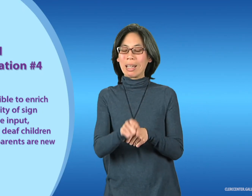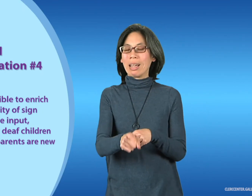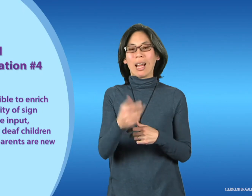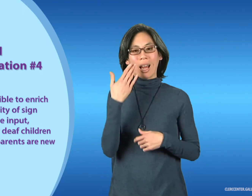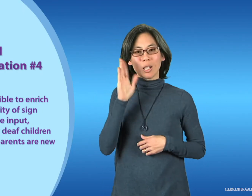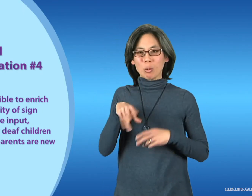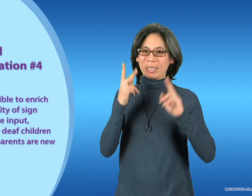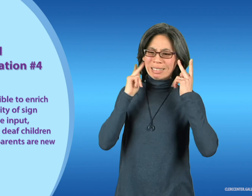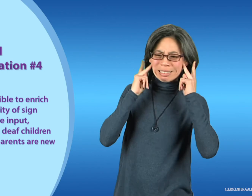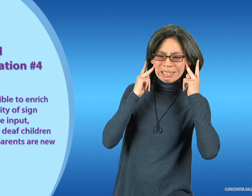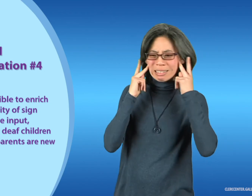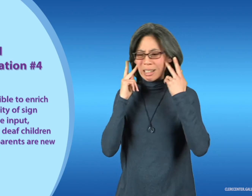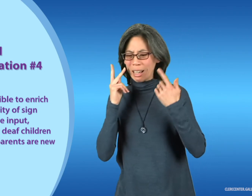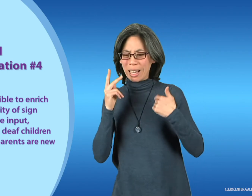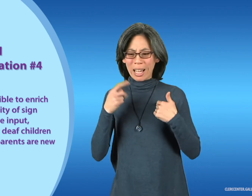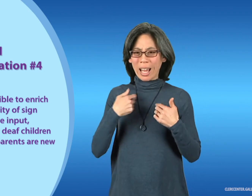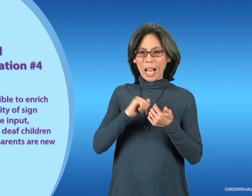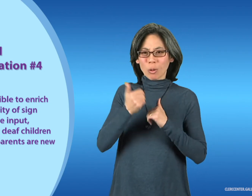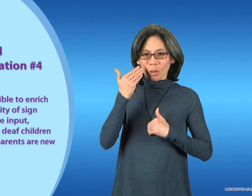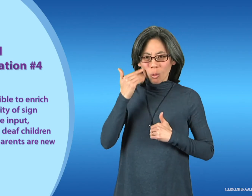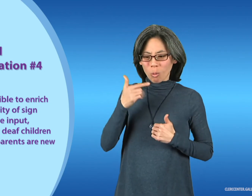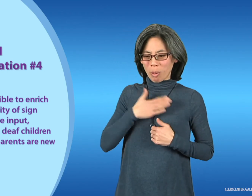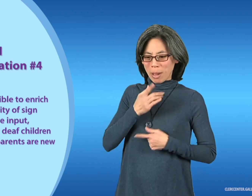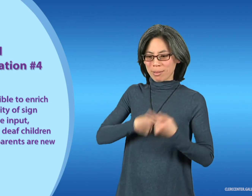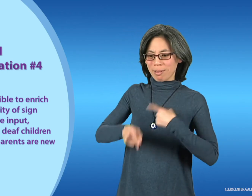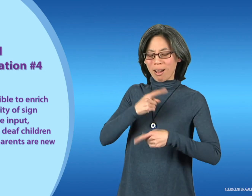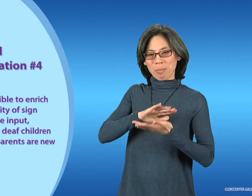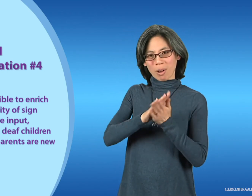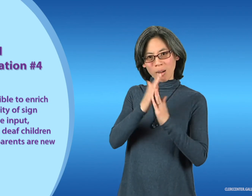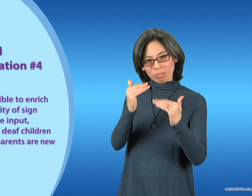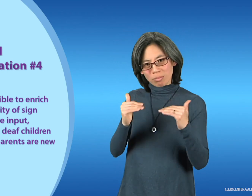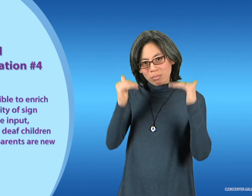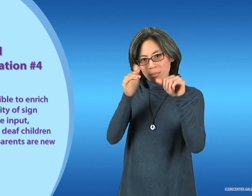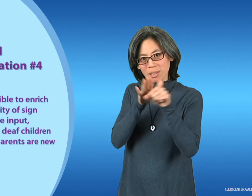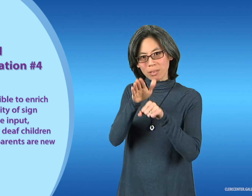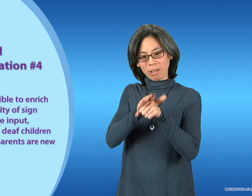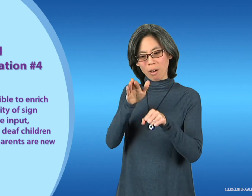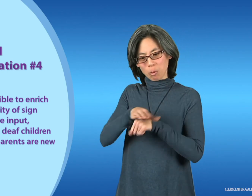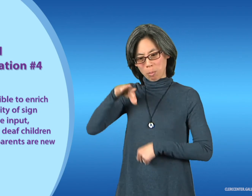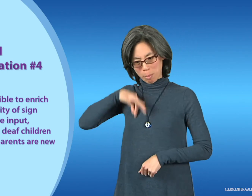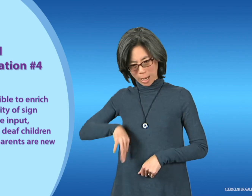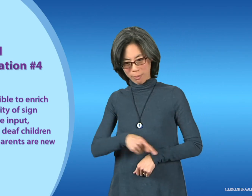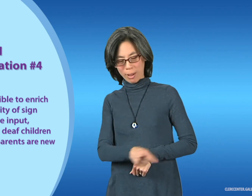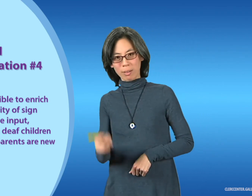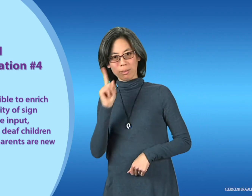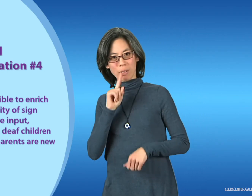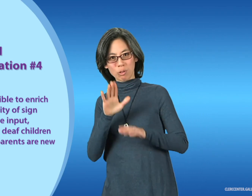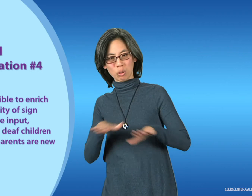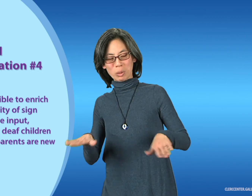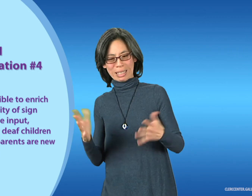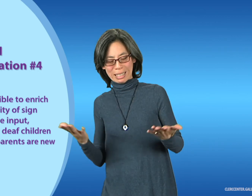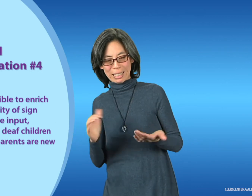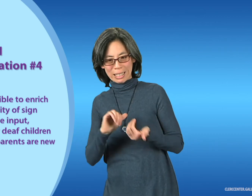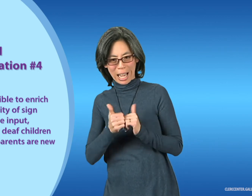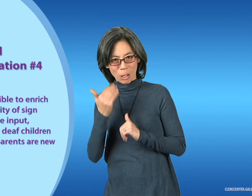They may feel paranoid, wondering whether they'll ever be able to sign well enough to benefit their deaf children.